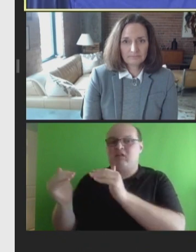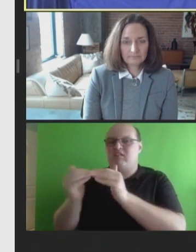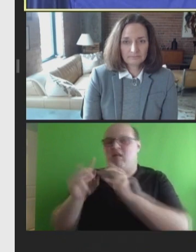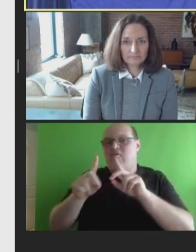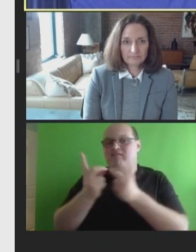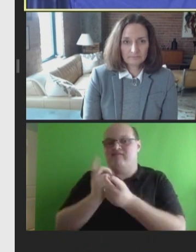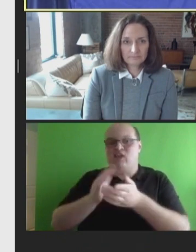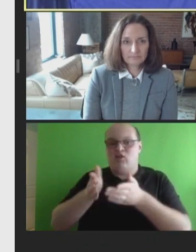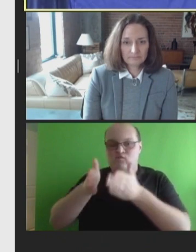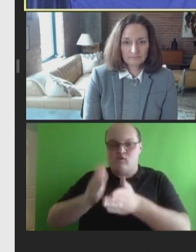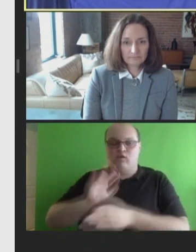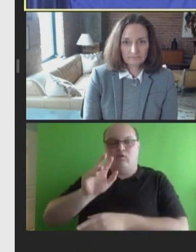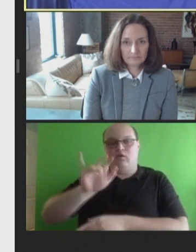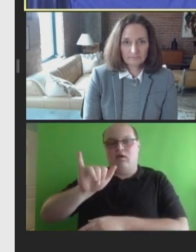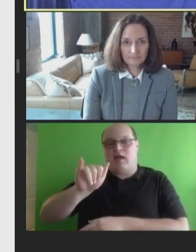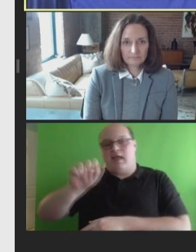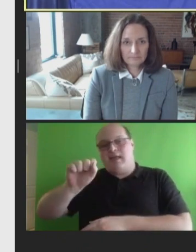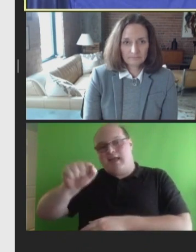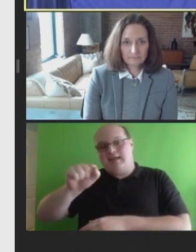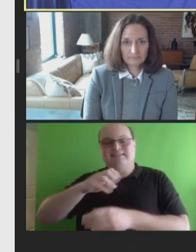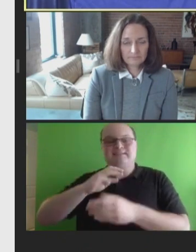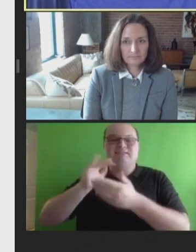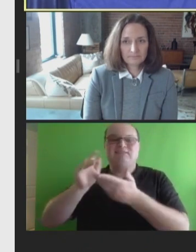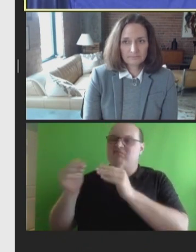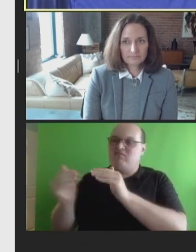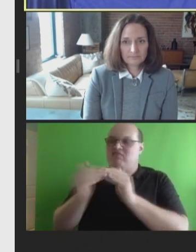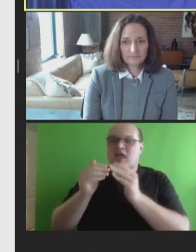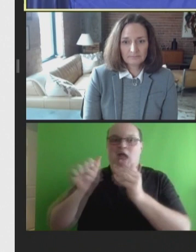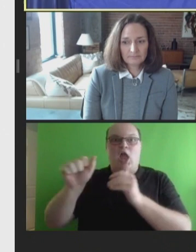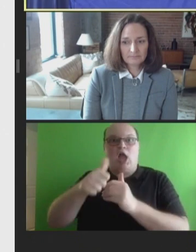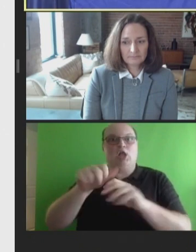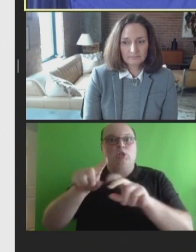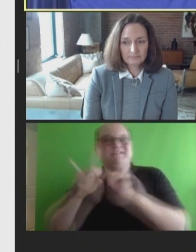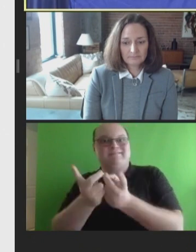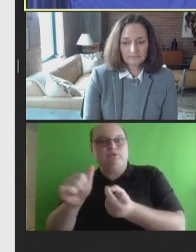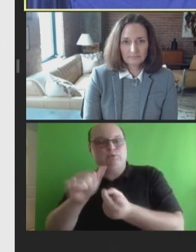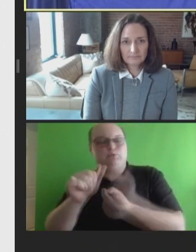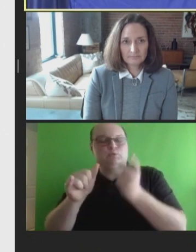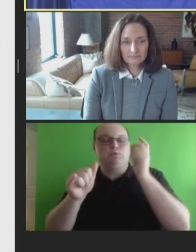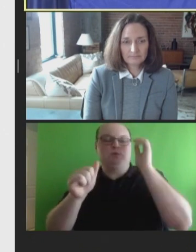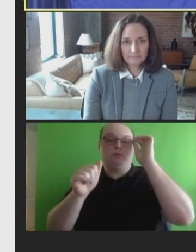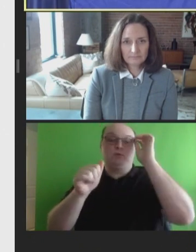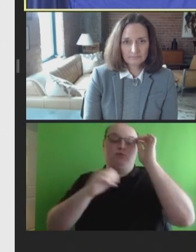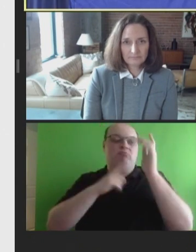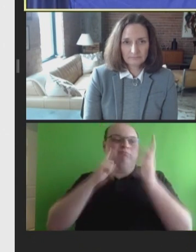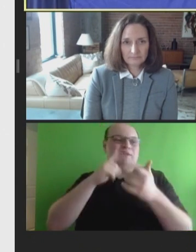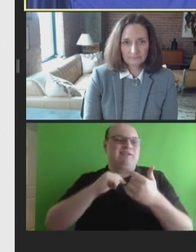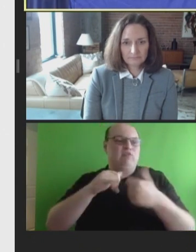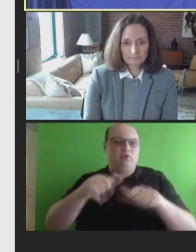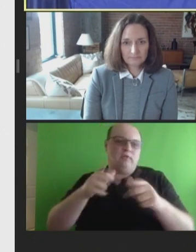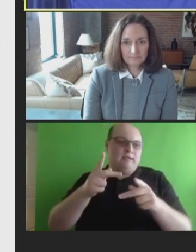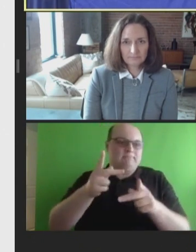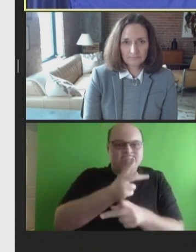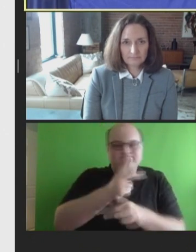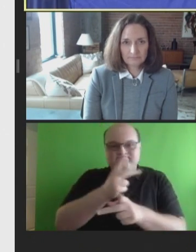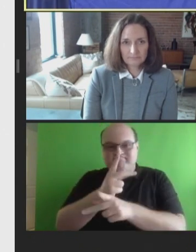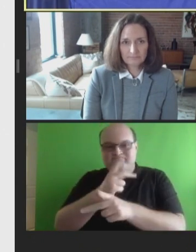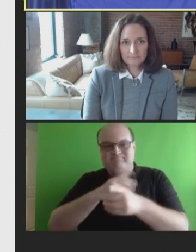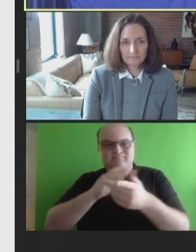focuses on IISs as well as others are, I think, trying to sort through. You know, in some states,